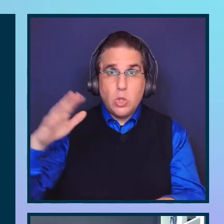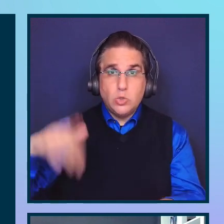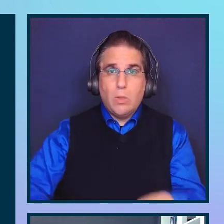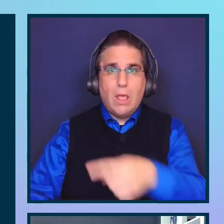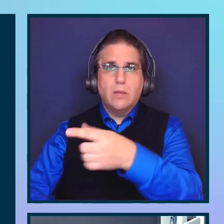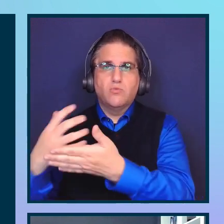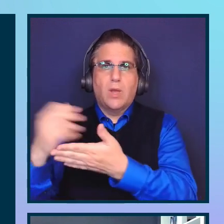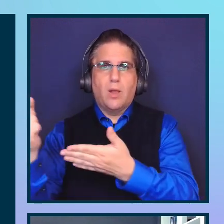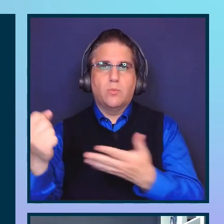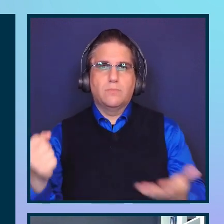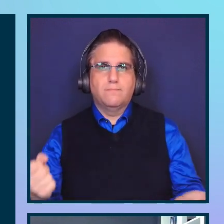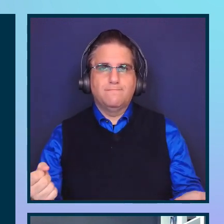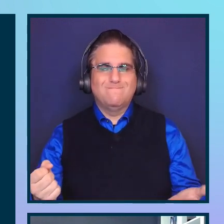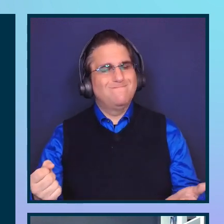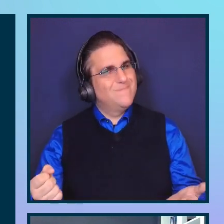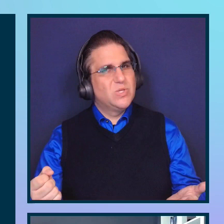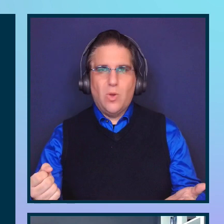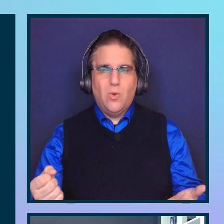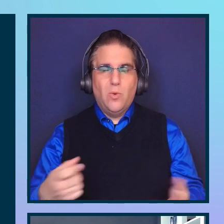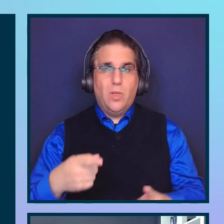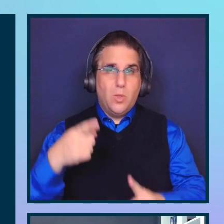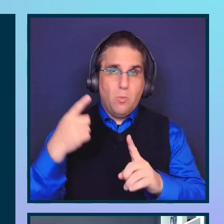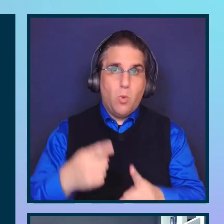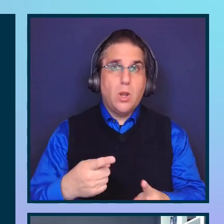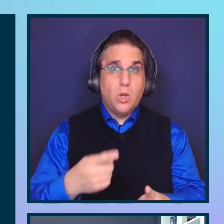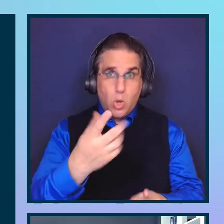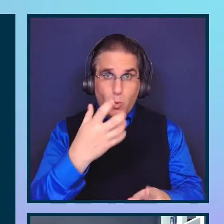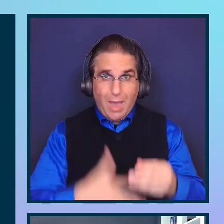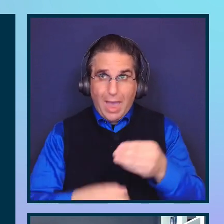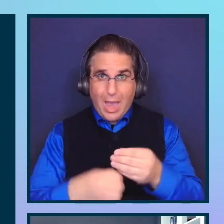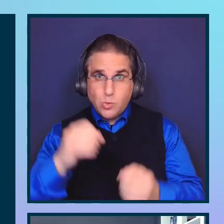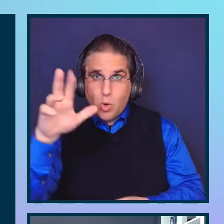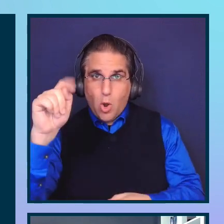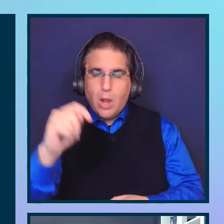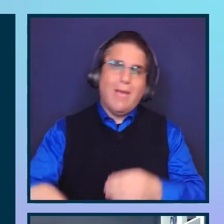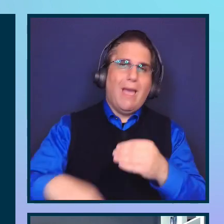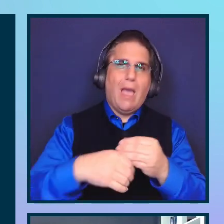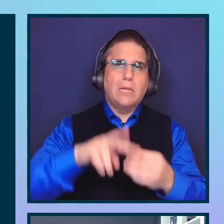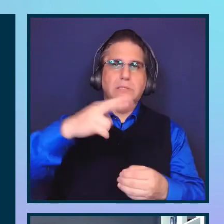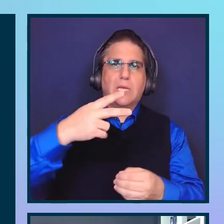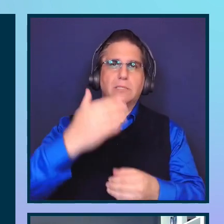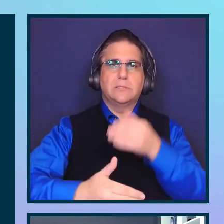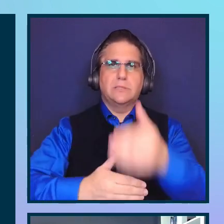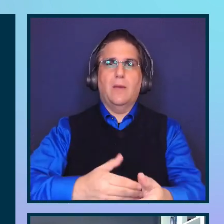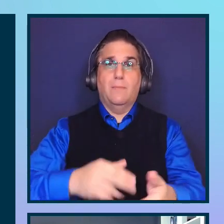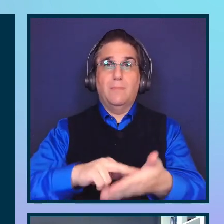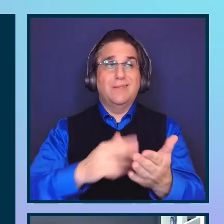So the intention was to add to the cart. We're asking now for a second step. And we're blocking them from actually being able to add to the cart.